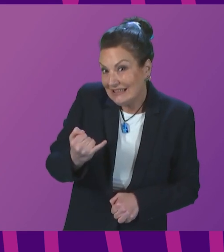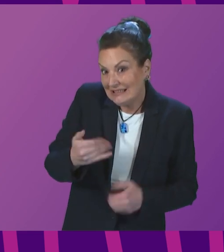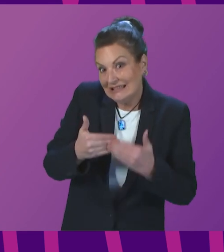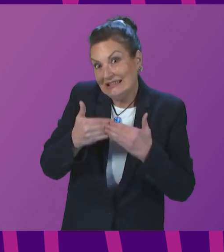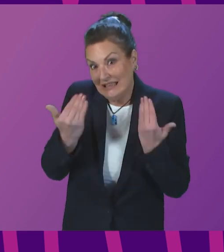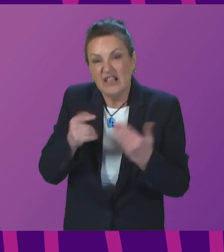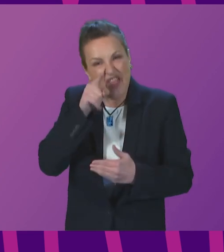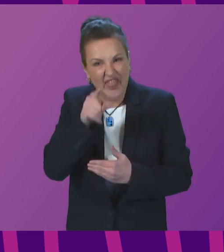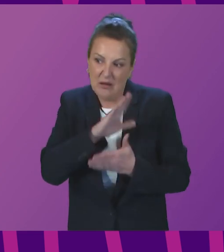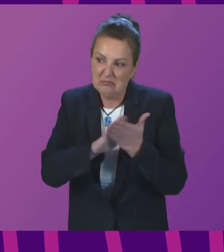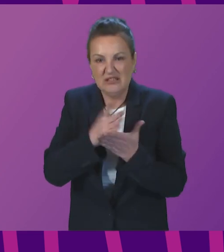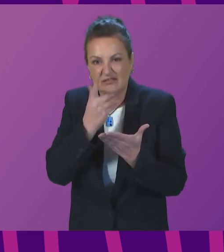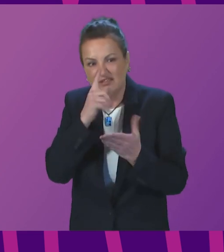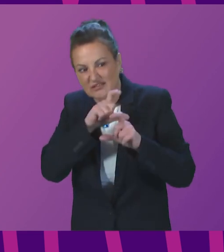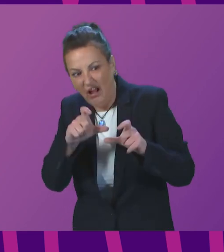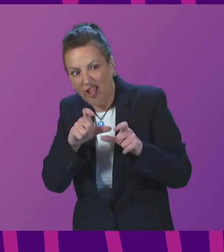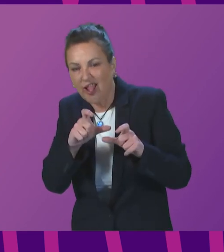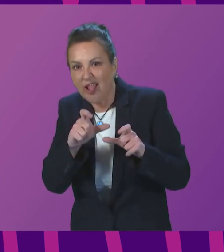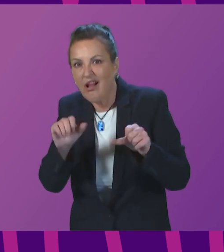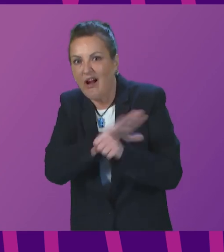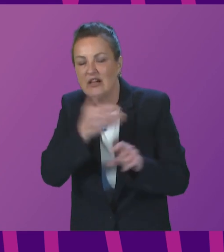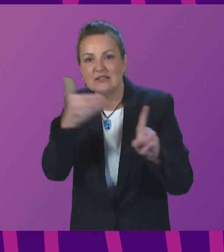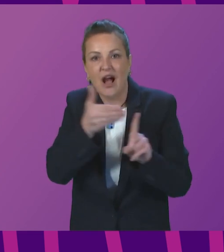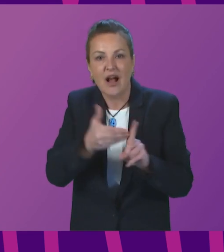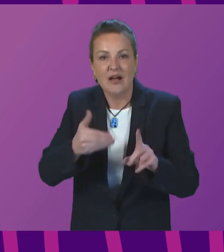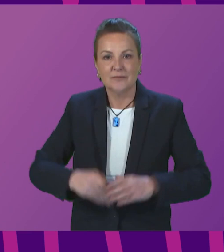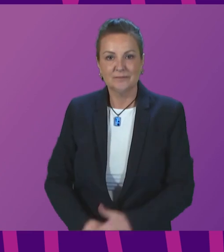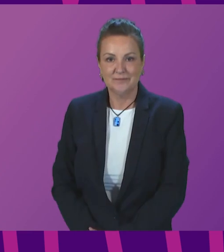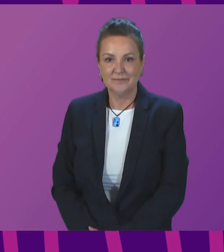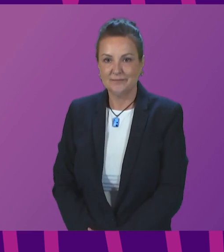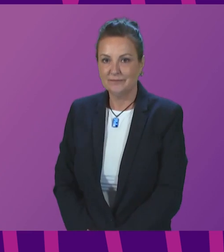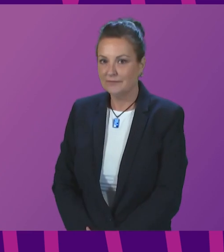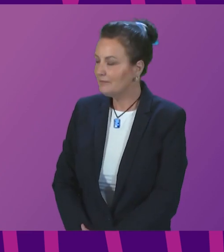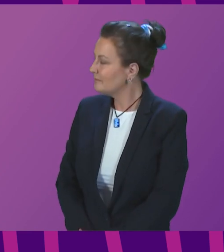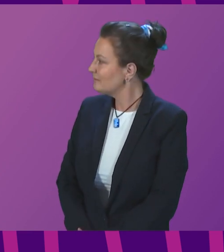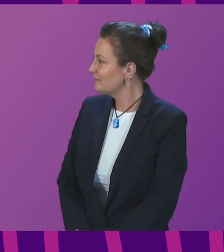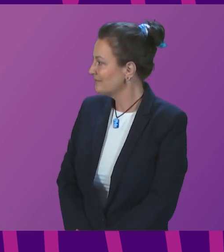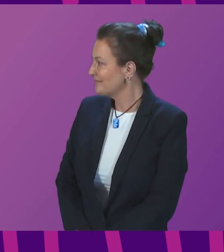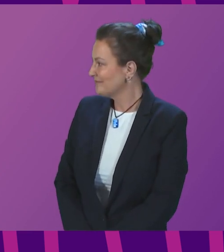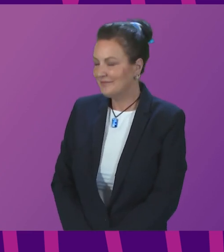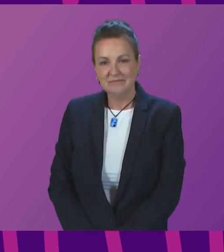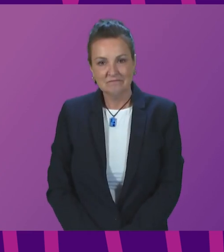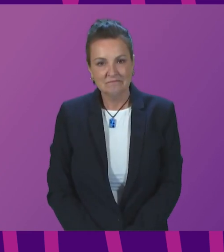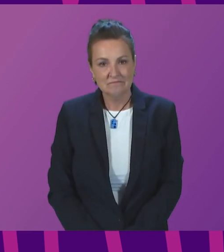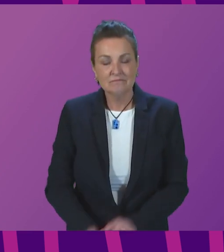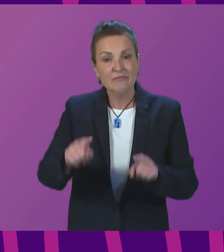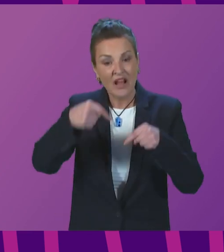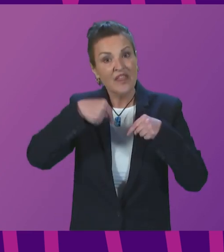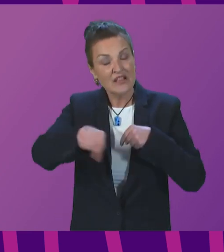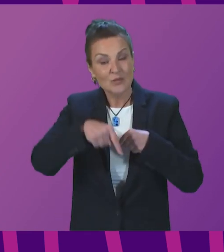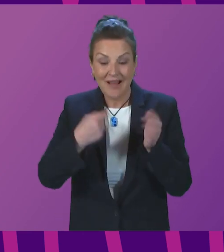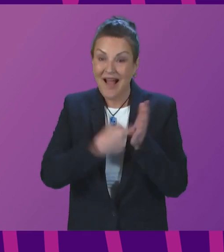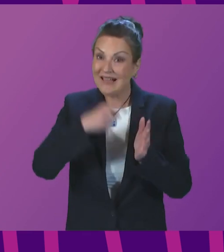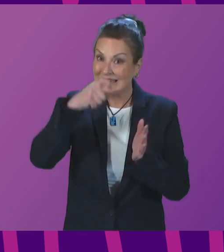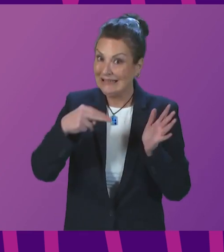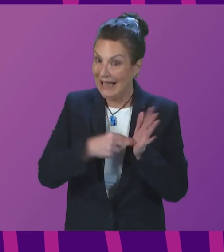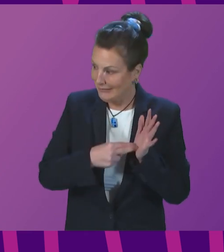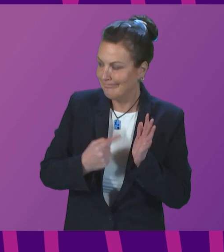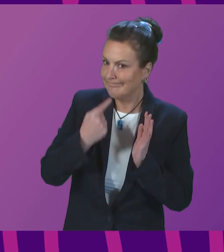This week, the Royal College of Nursing reported record vacancies in Glasgow; it also reported